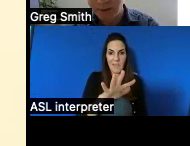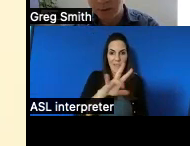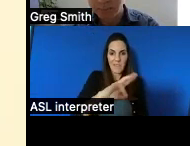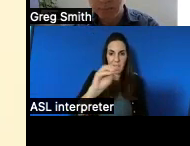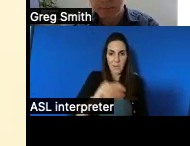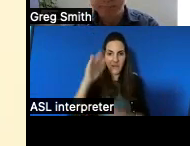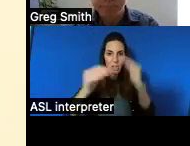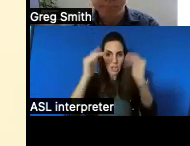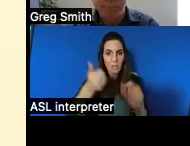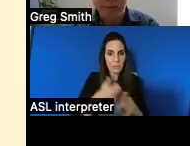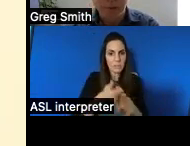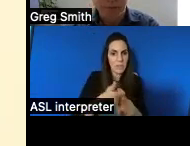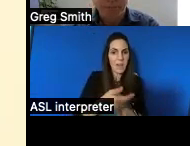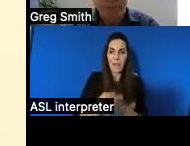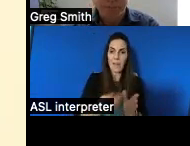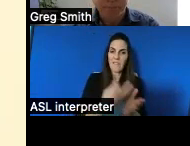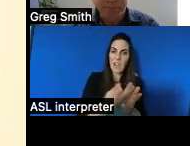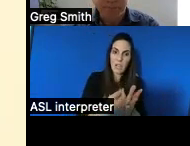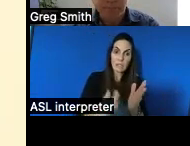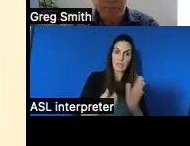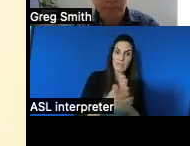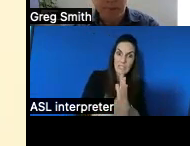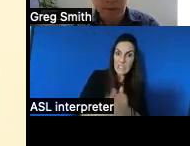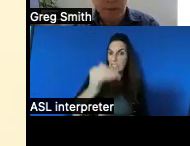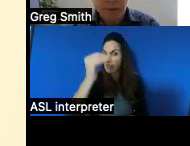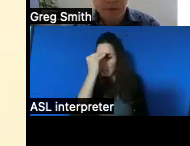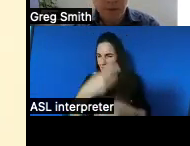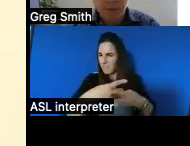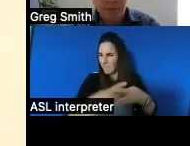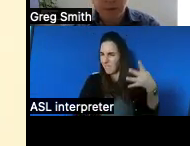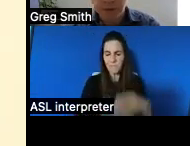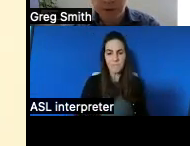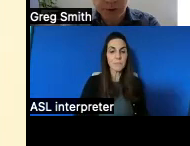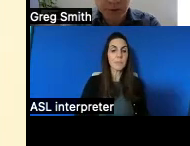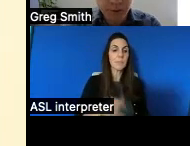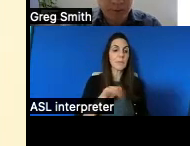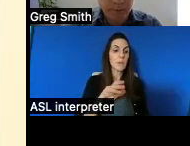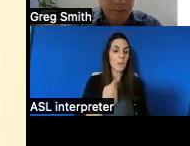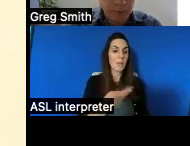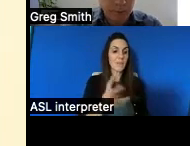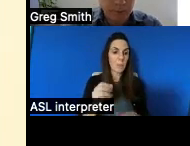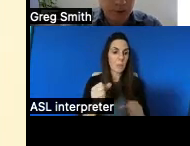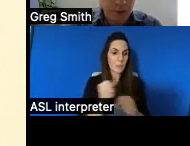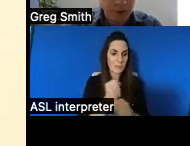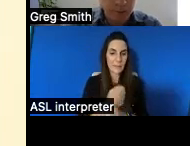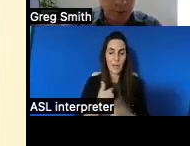literate next slide so a few statistics that I we wanted to share that we thought were